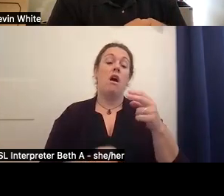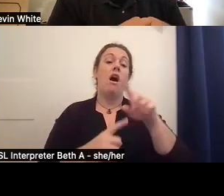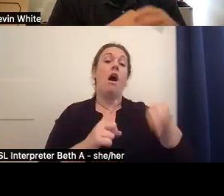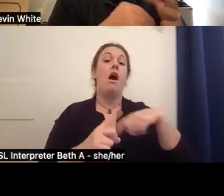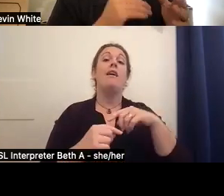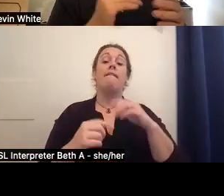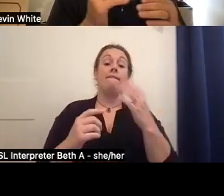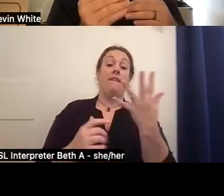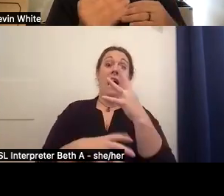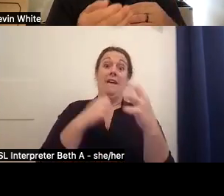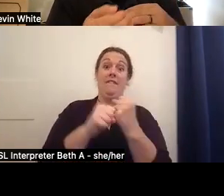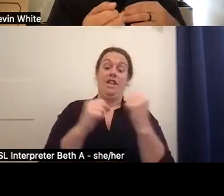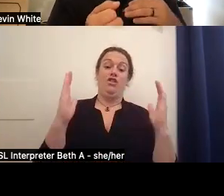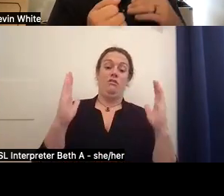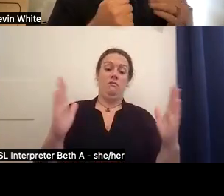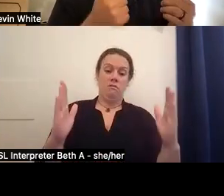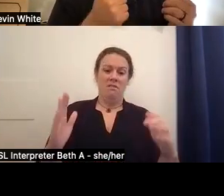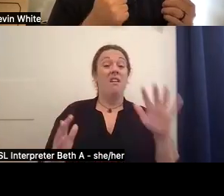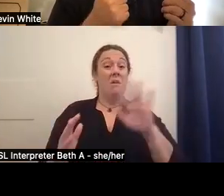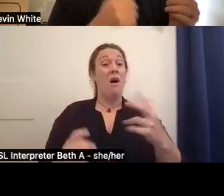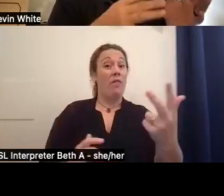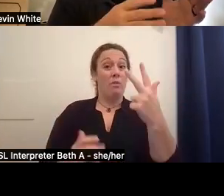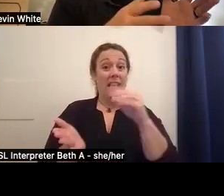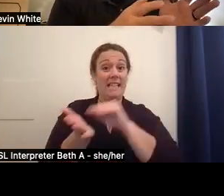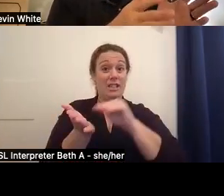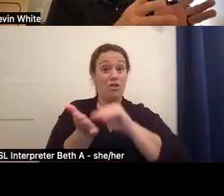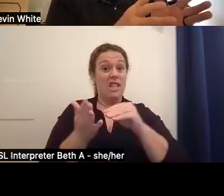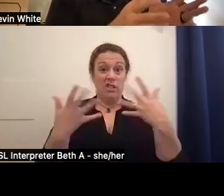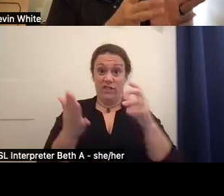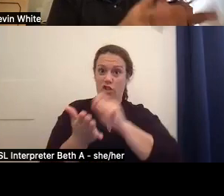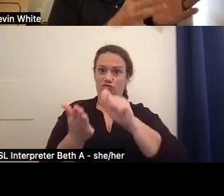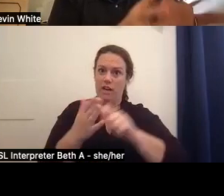and so when we start thinking about this - are people studying Haudenosaunee as a living